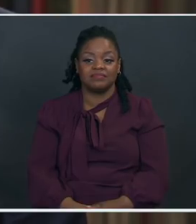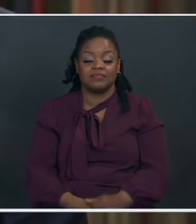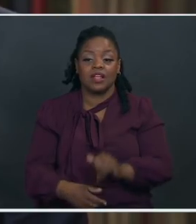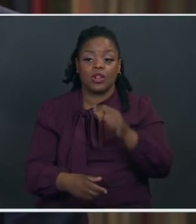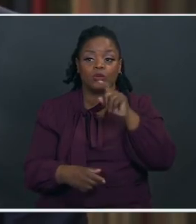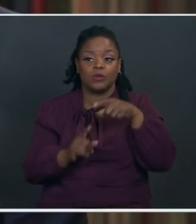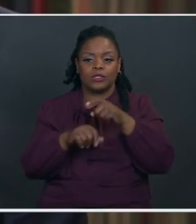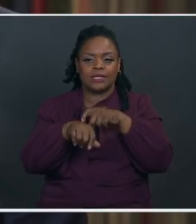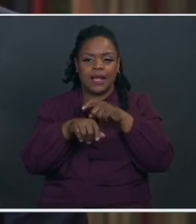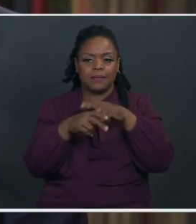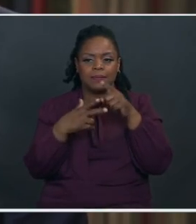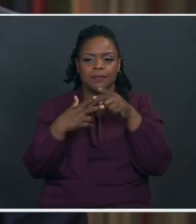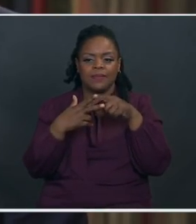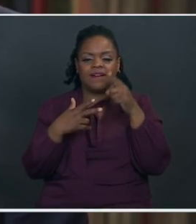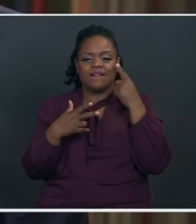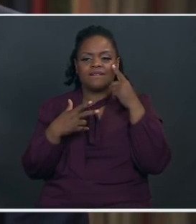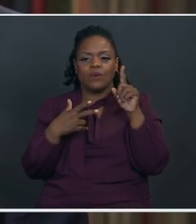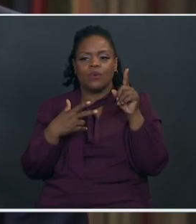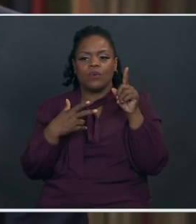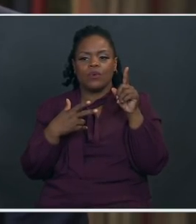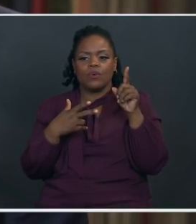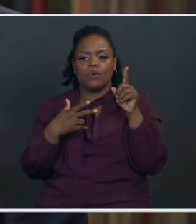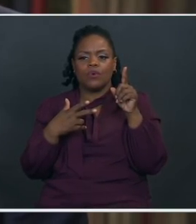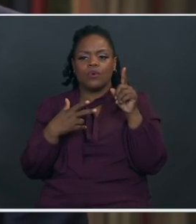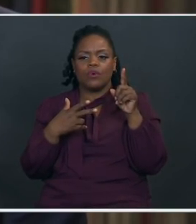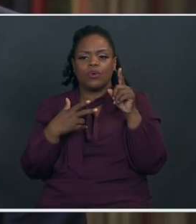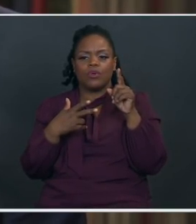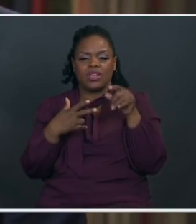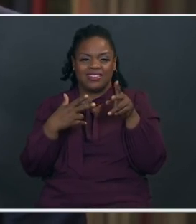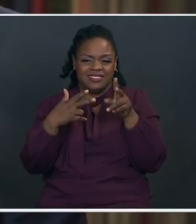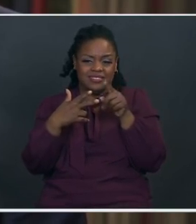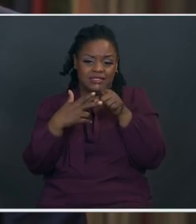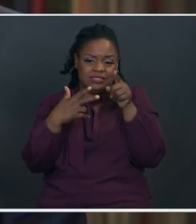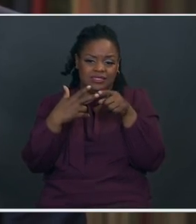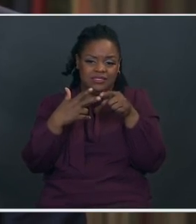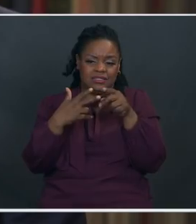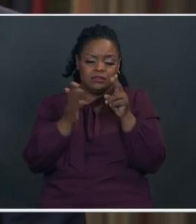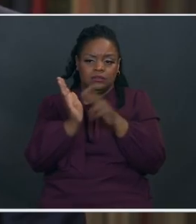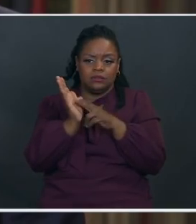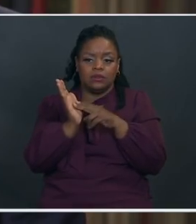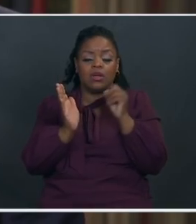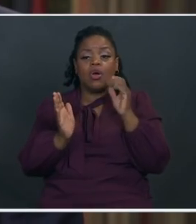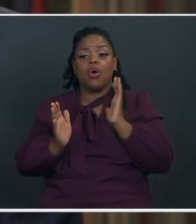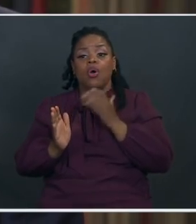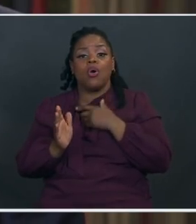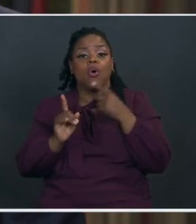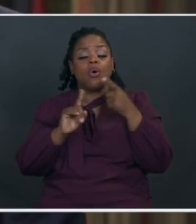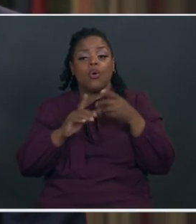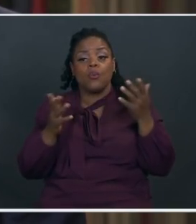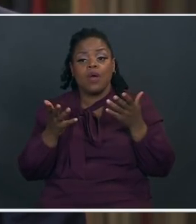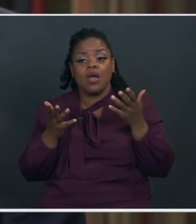you know, I think, look, it is no secret that is our goal to accelerate that as much as possible.